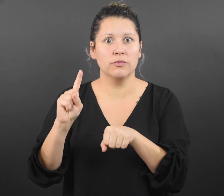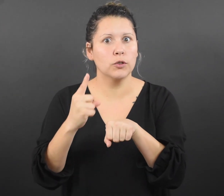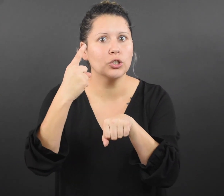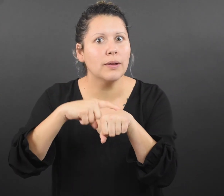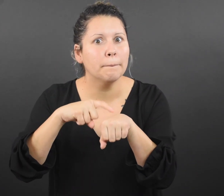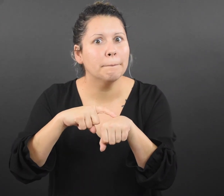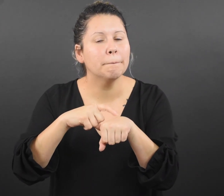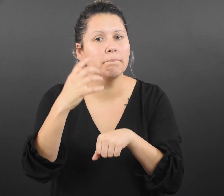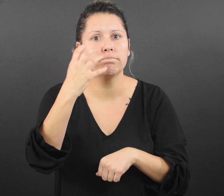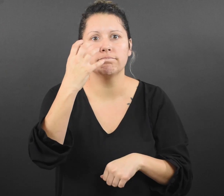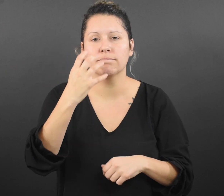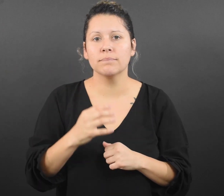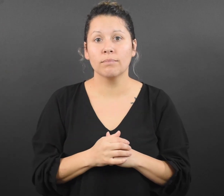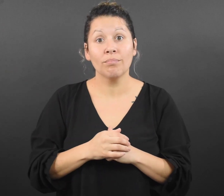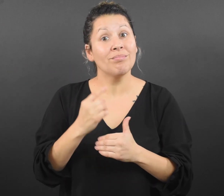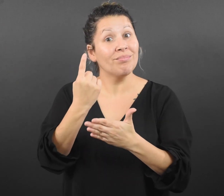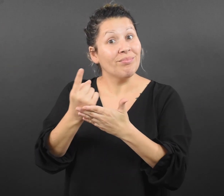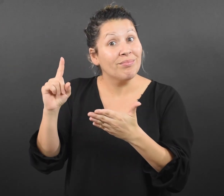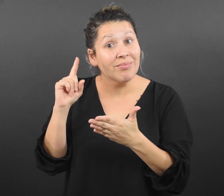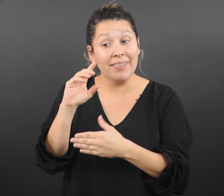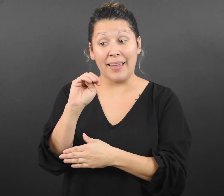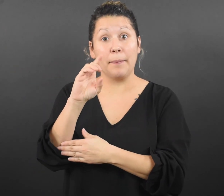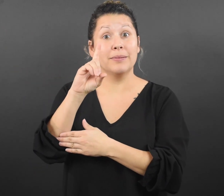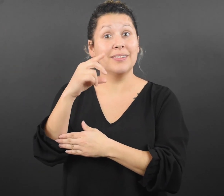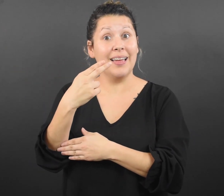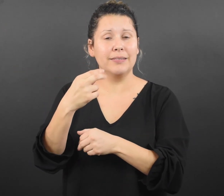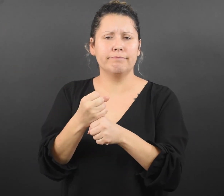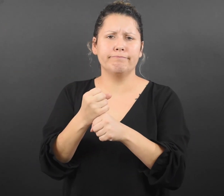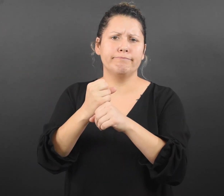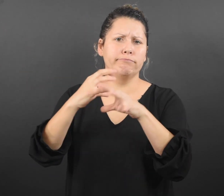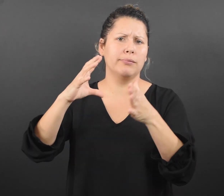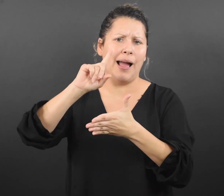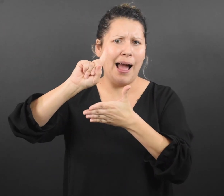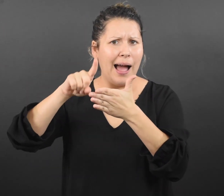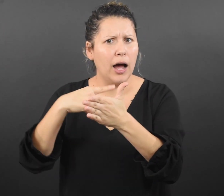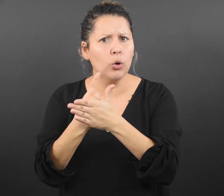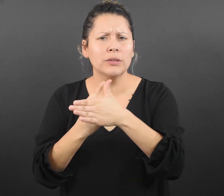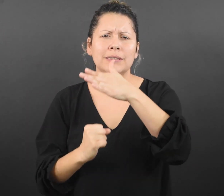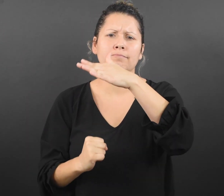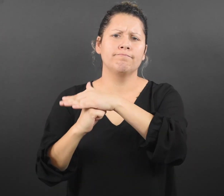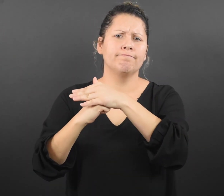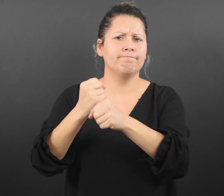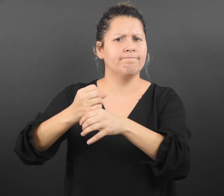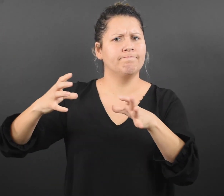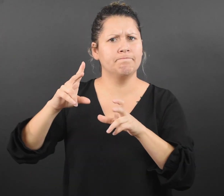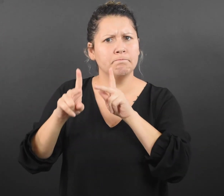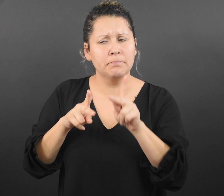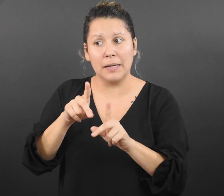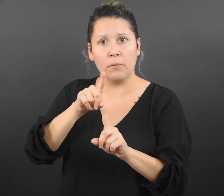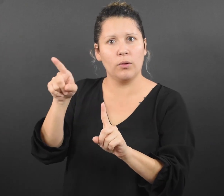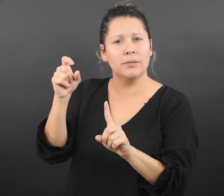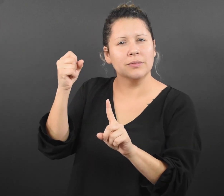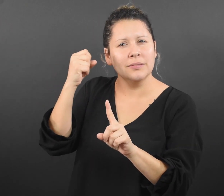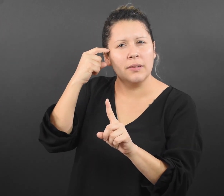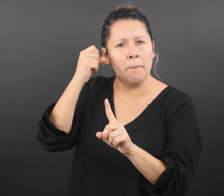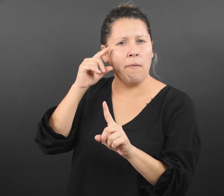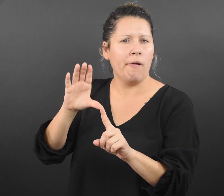Last week, MDH expanded hours and capacity at its St. Paul Clinic and M Health Fairview